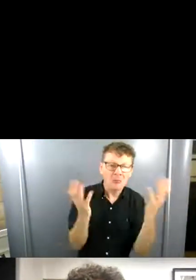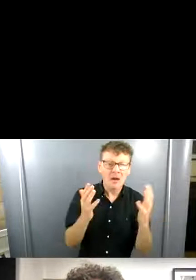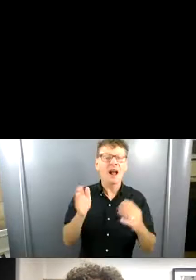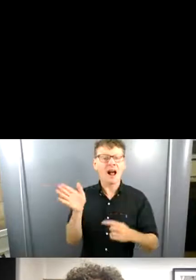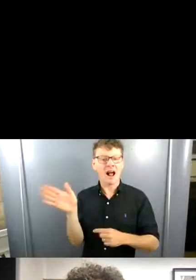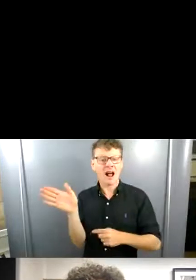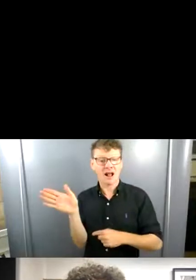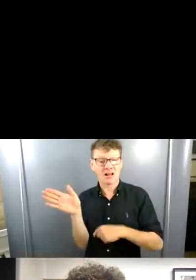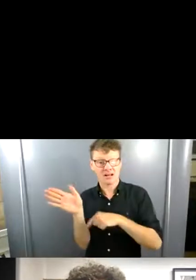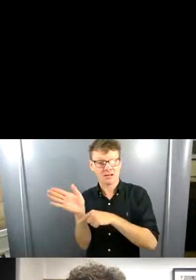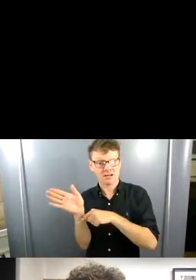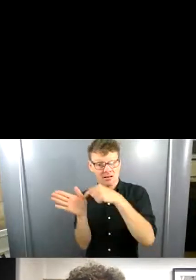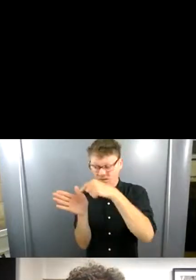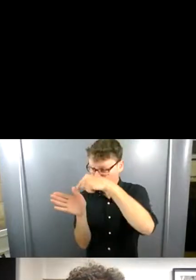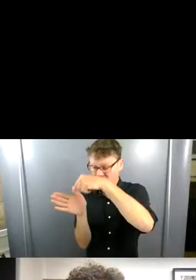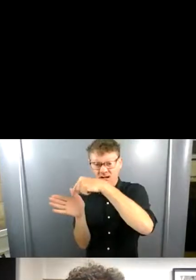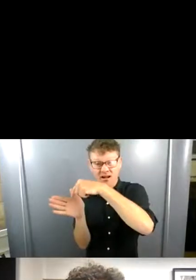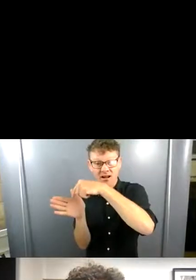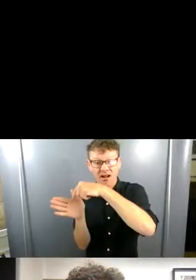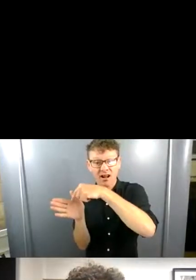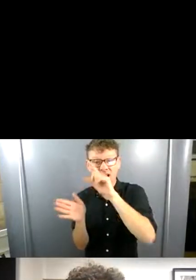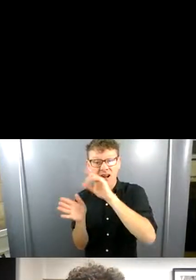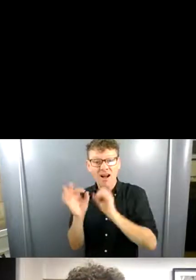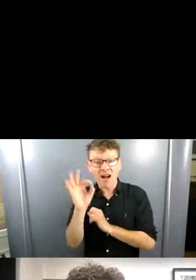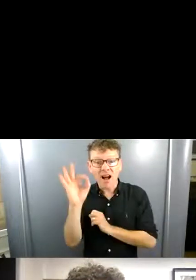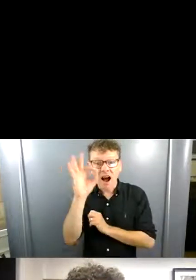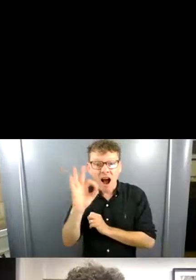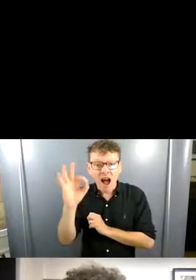the Mawng name for it which is relatively small island you can see here